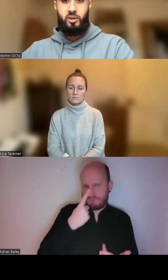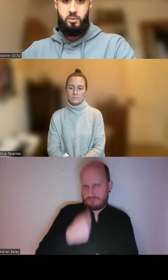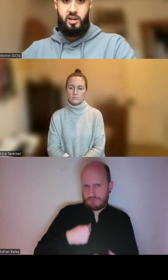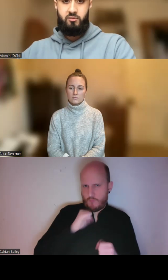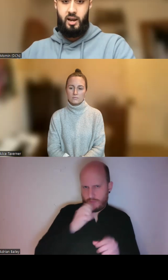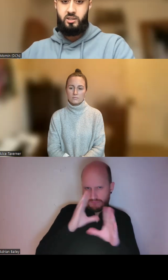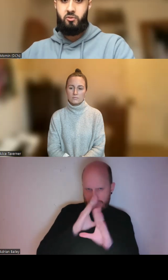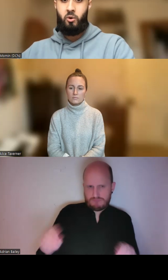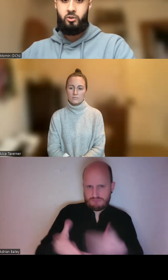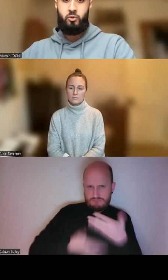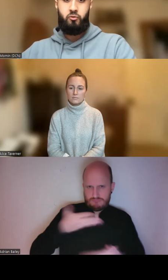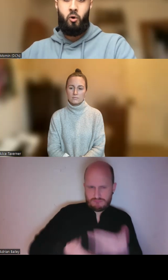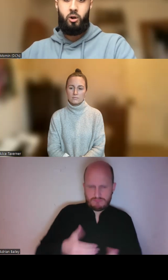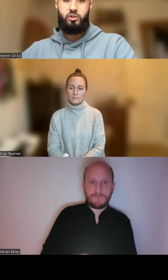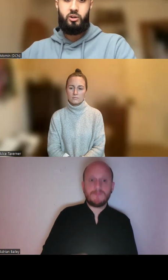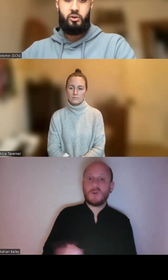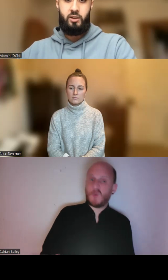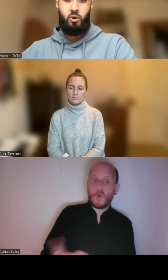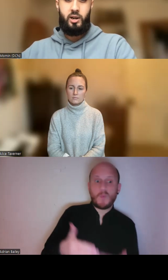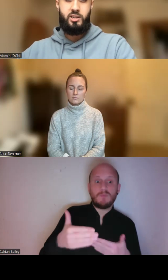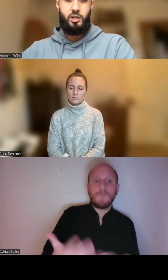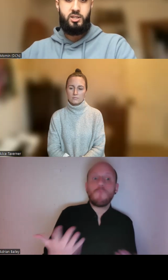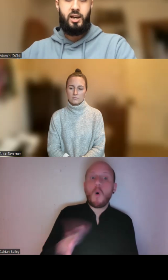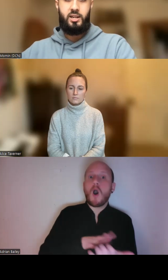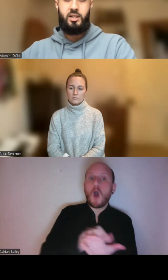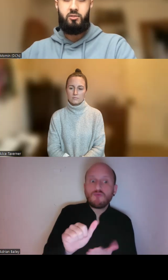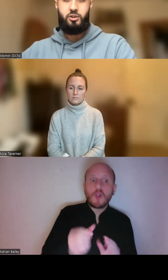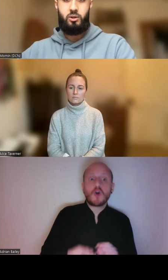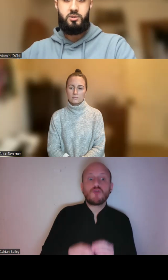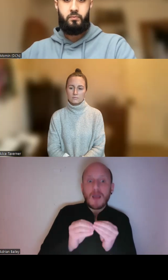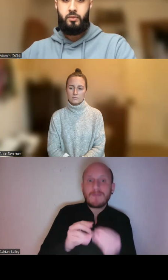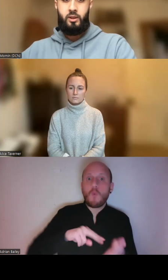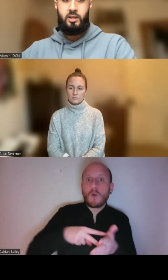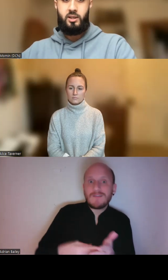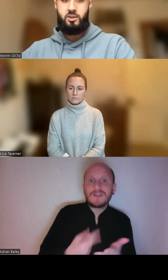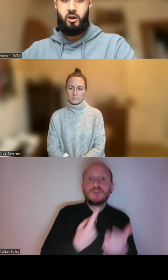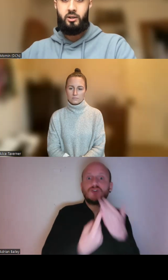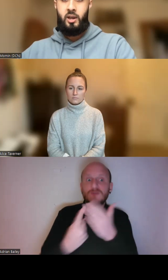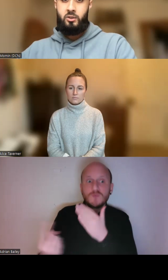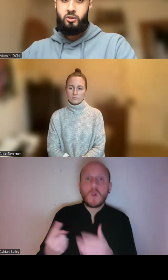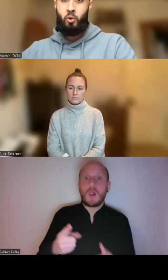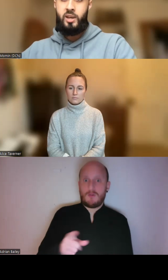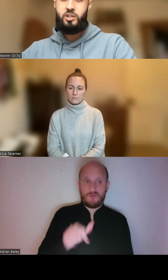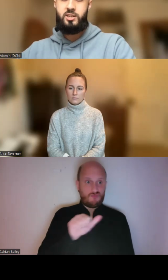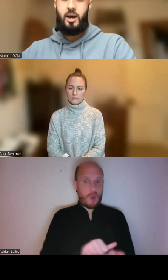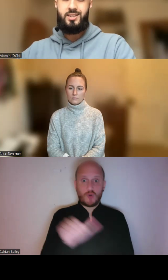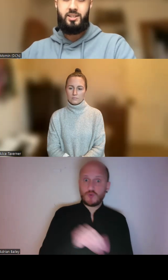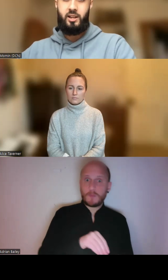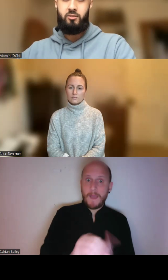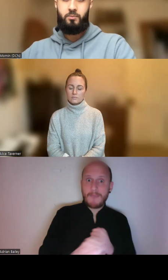Is paid advertising for you, for cultural and creative organizations and individuals? Let's get started. Some questions to ask yourself.